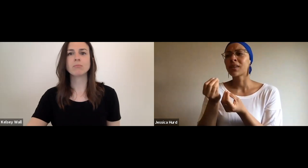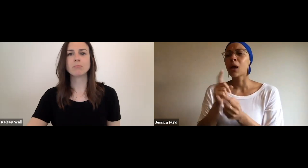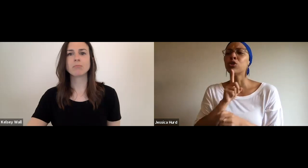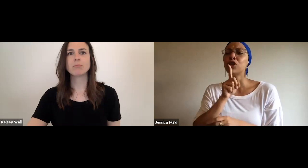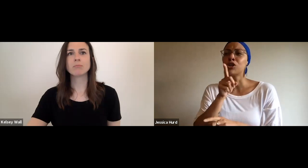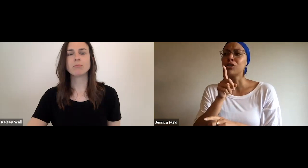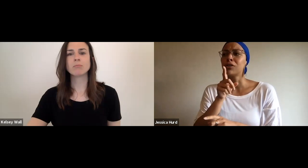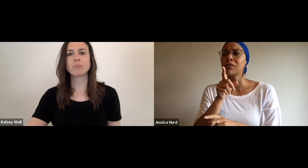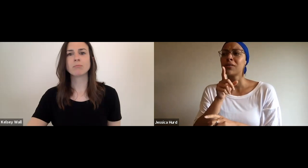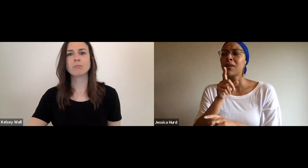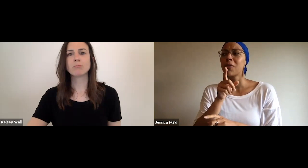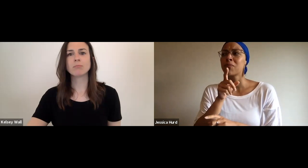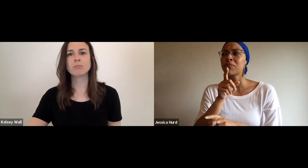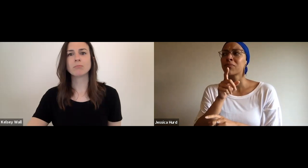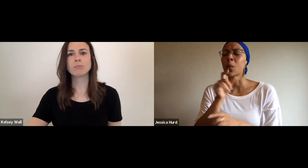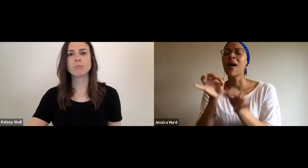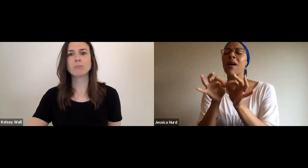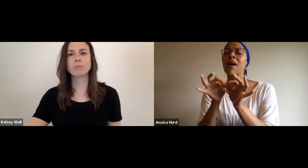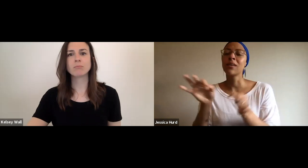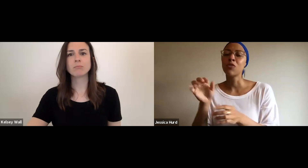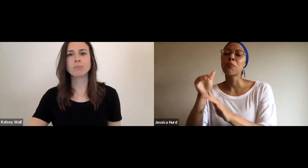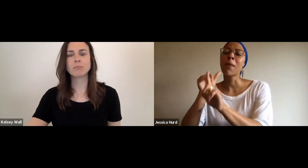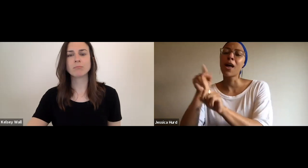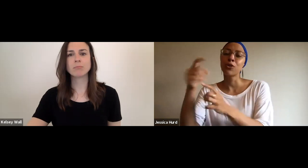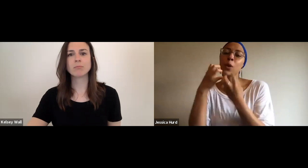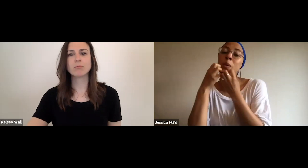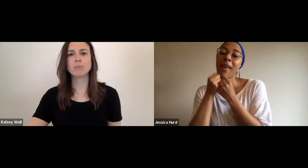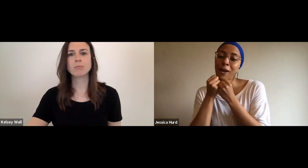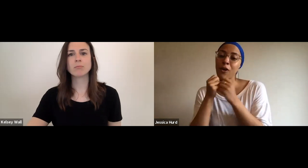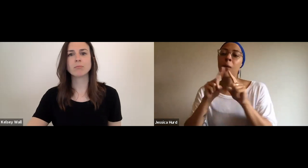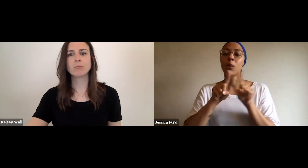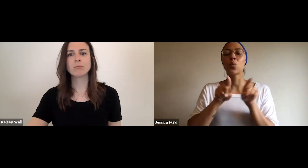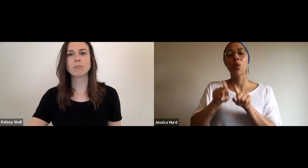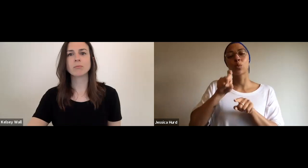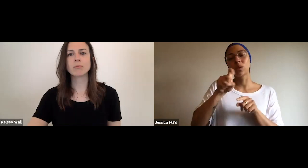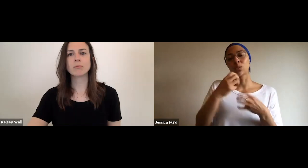and just...express that you